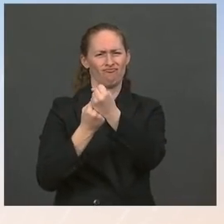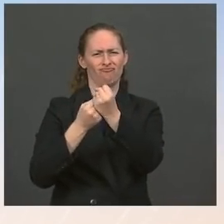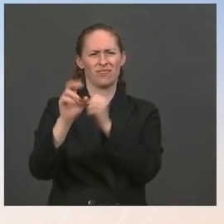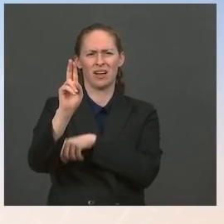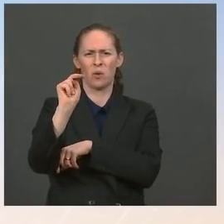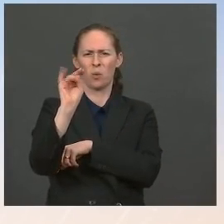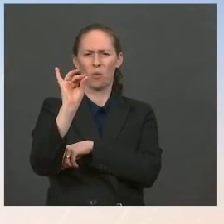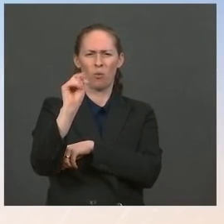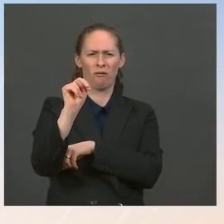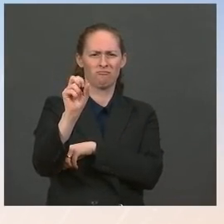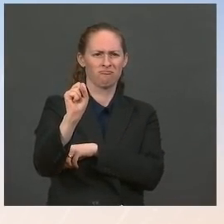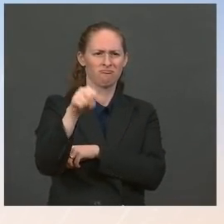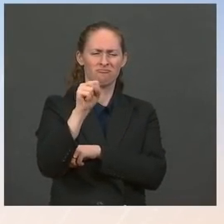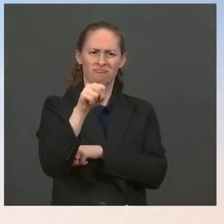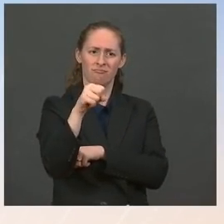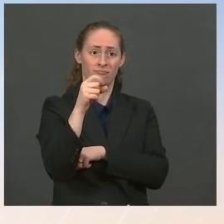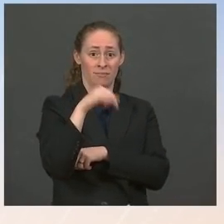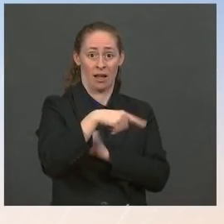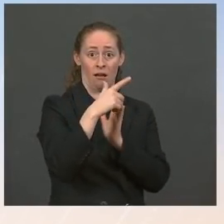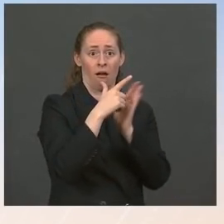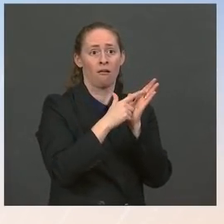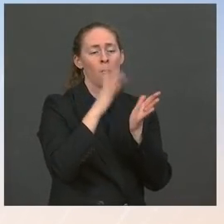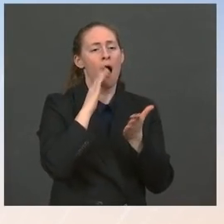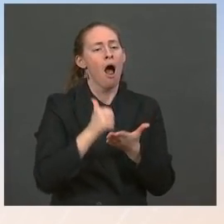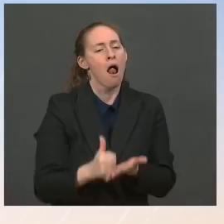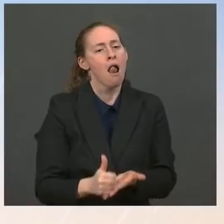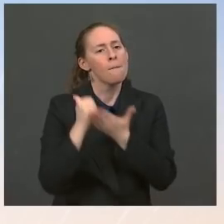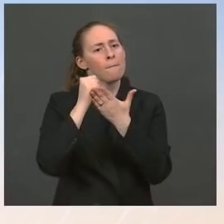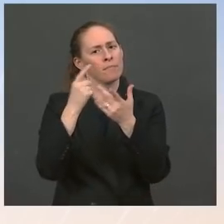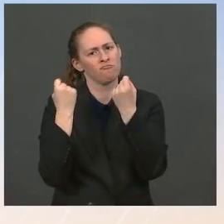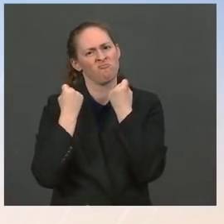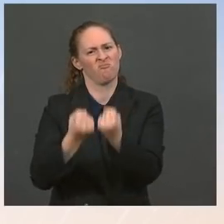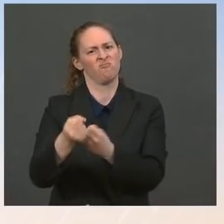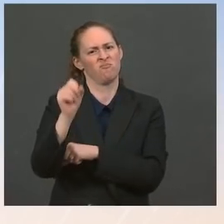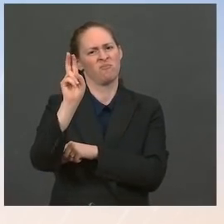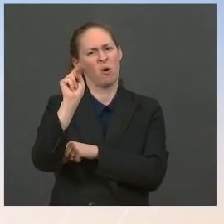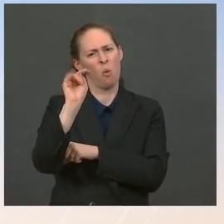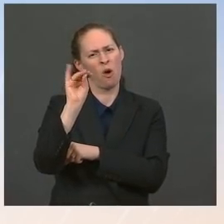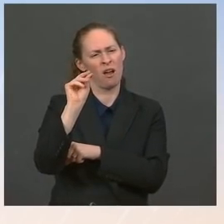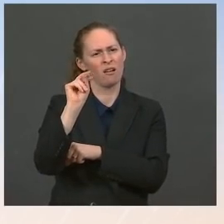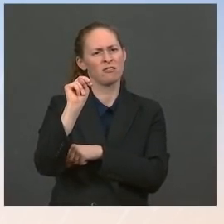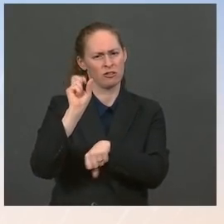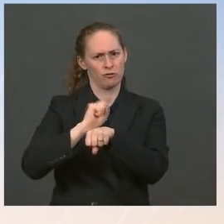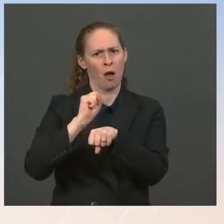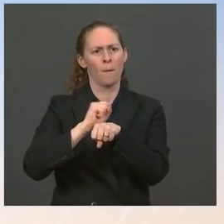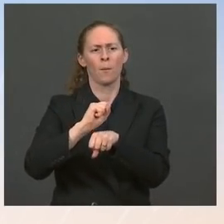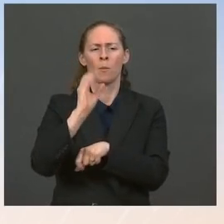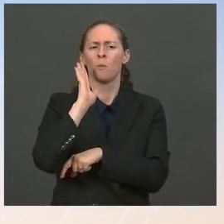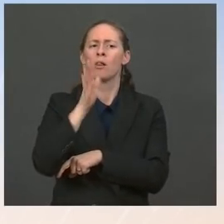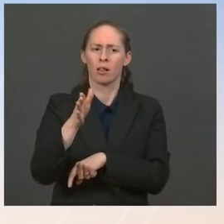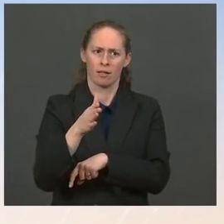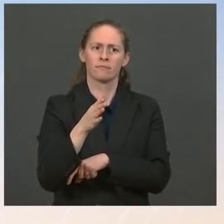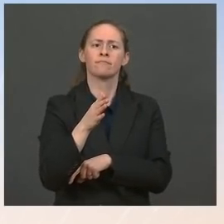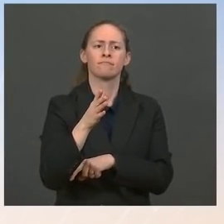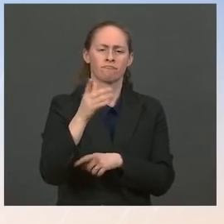will create more good-paying union jobs. And I think truckers who are unionized have more of those protections in terms of their health,